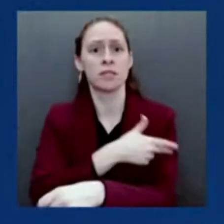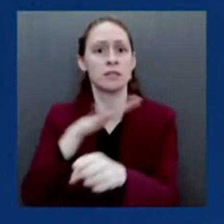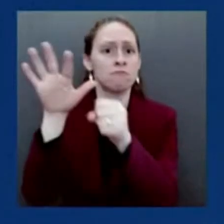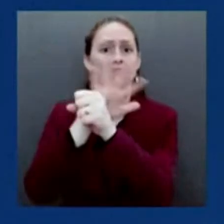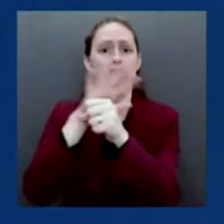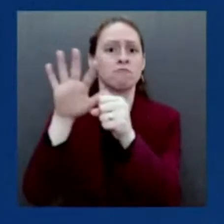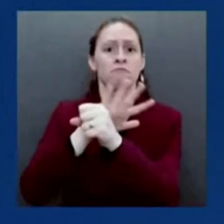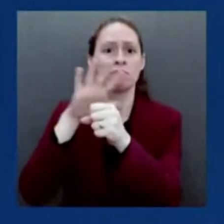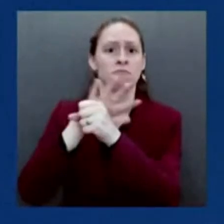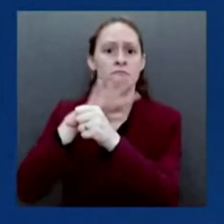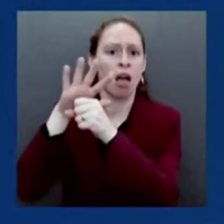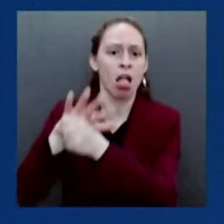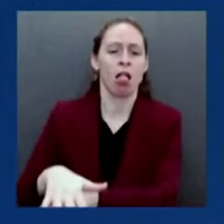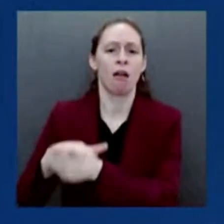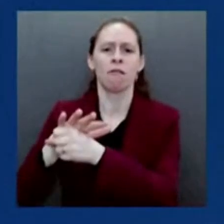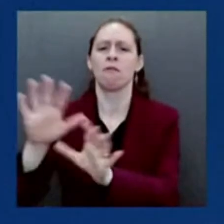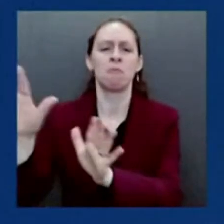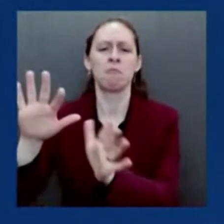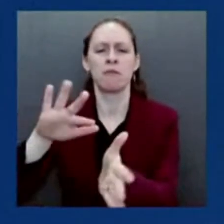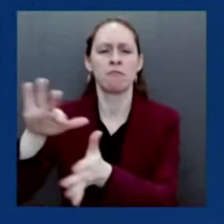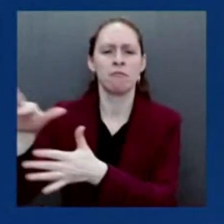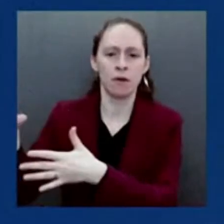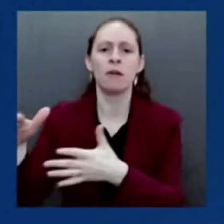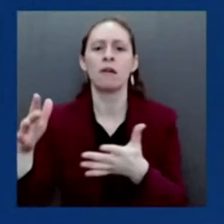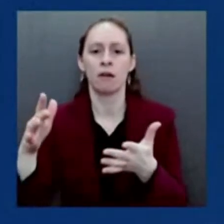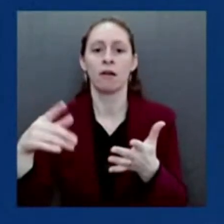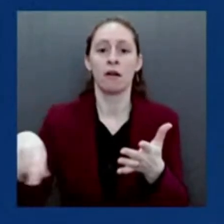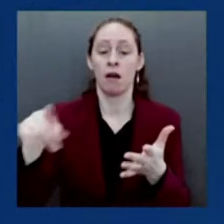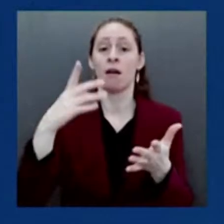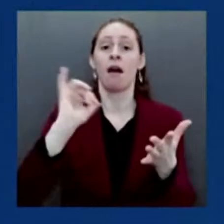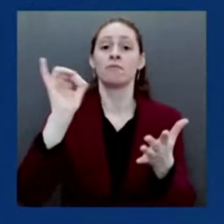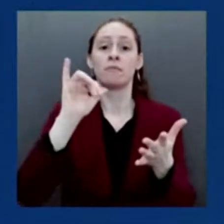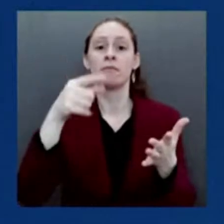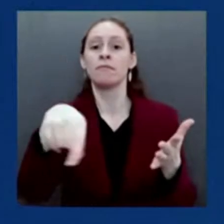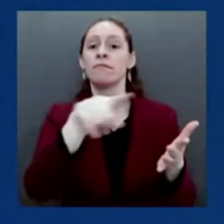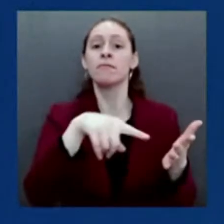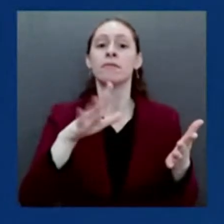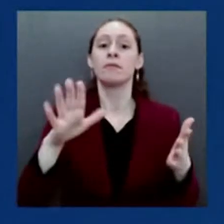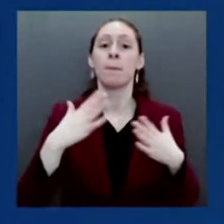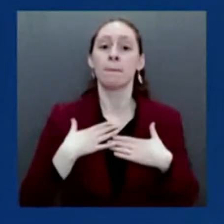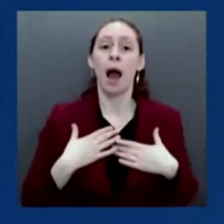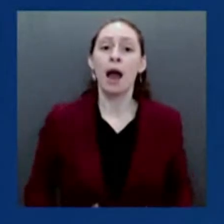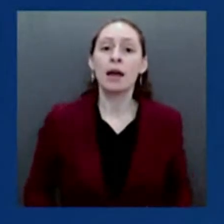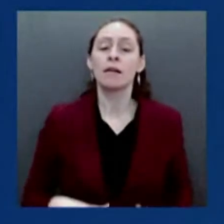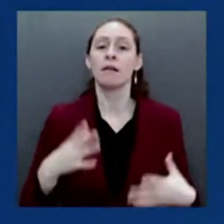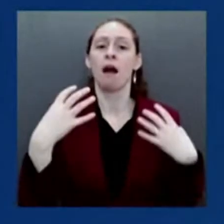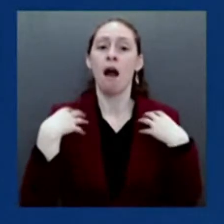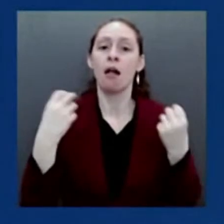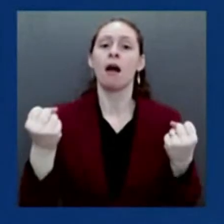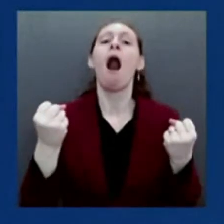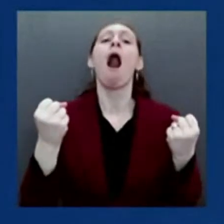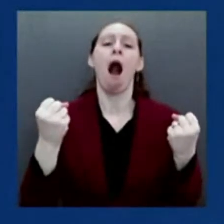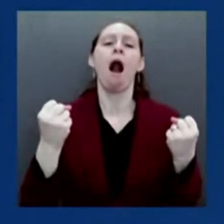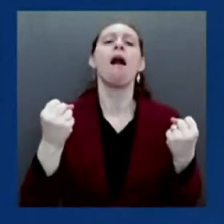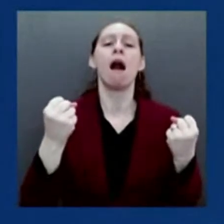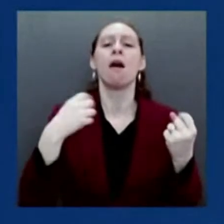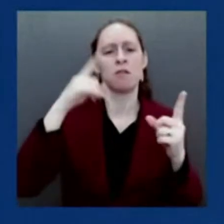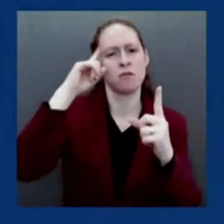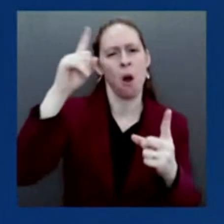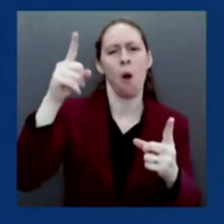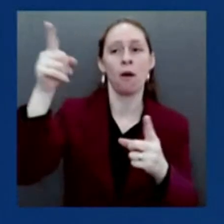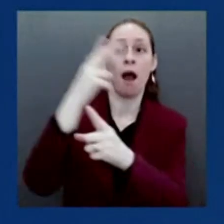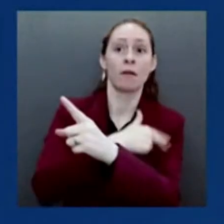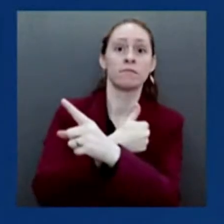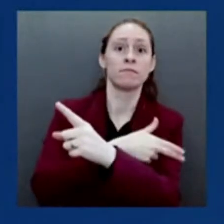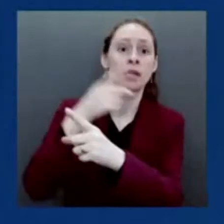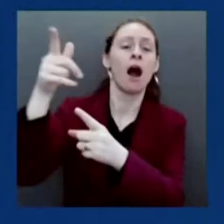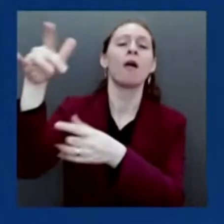OMICRON, YOU MINIMIZE THE